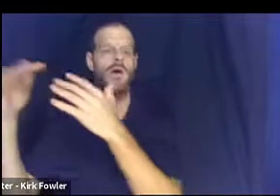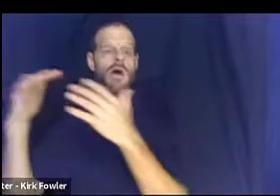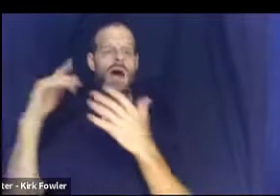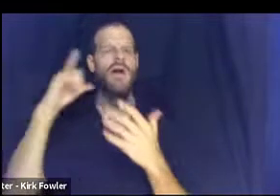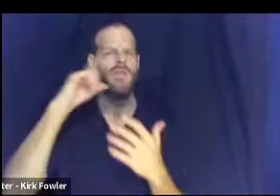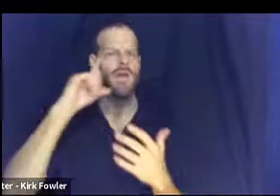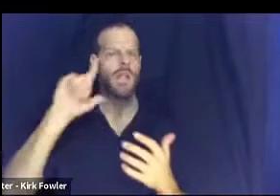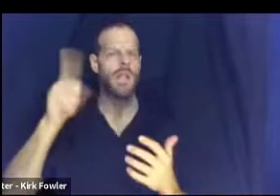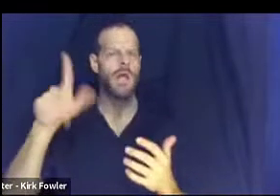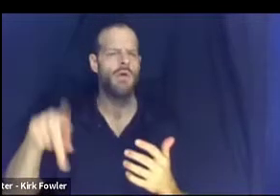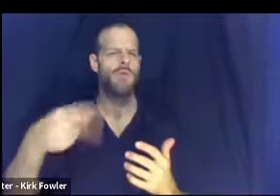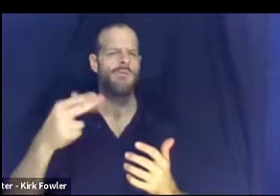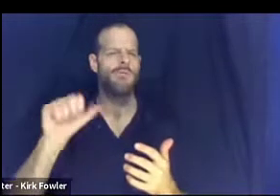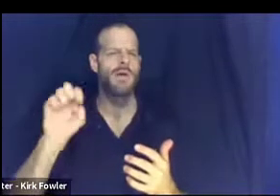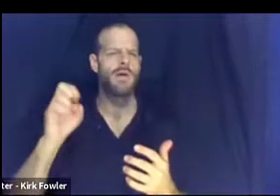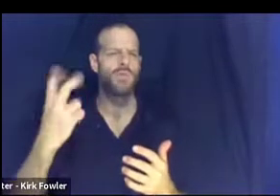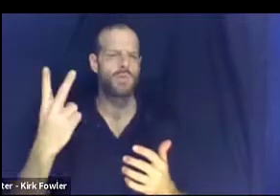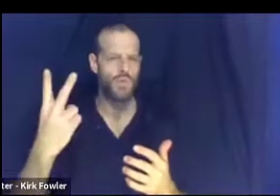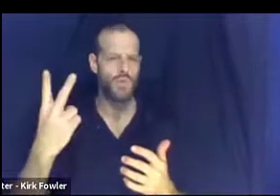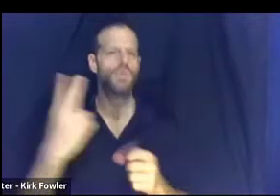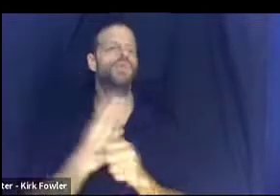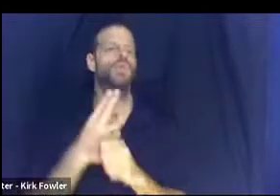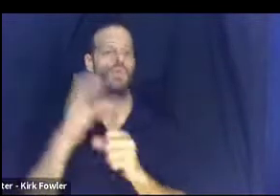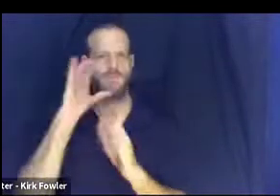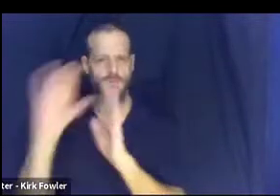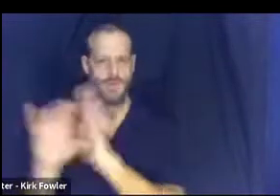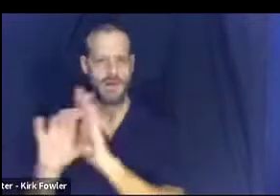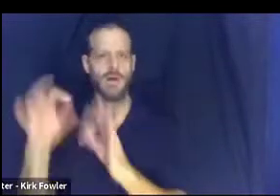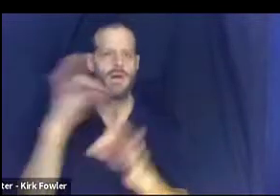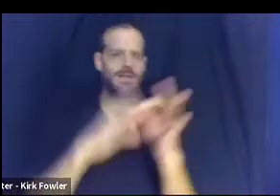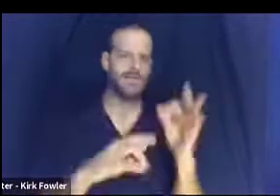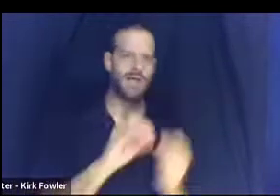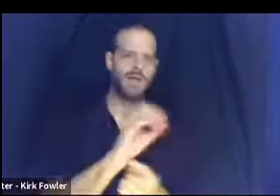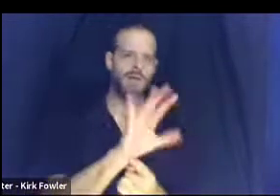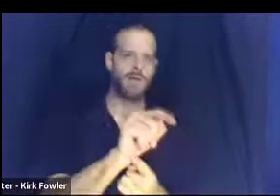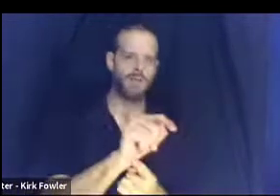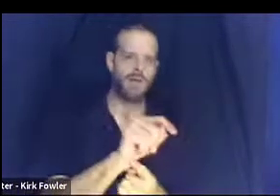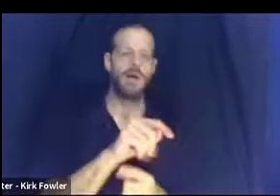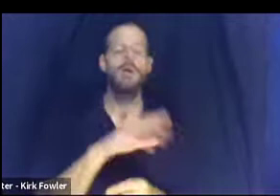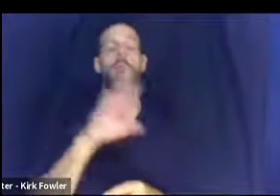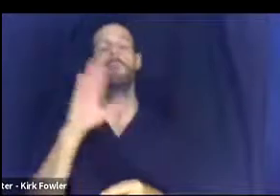and was able to use photographs instead of whole objects. But the communication isn't lost